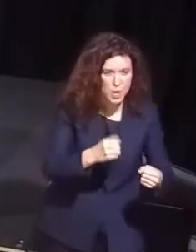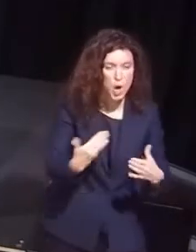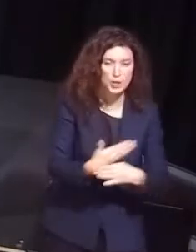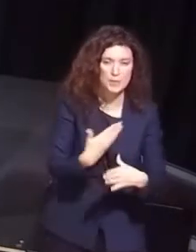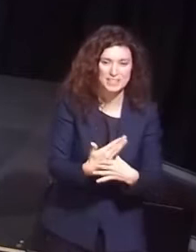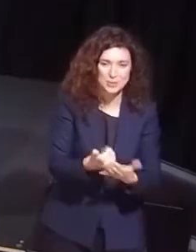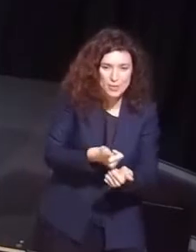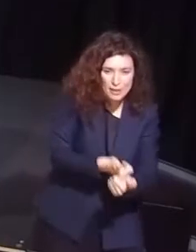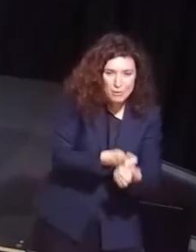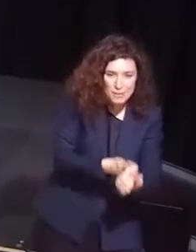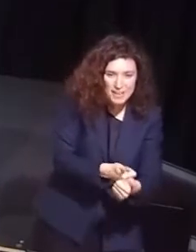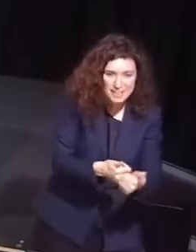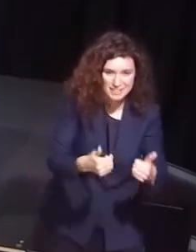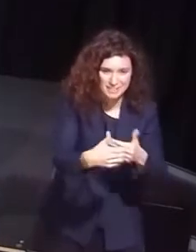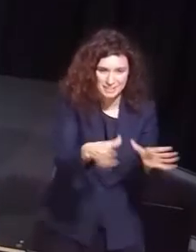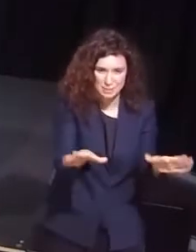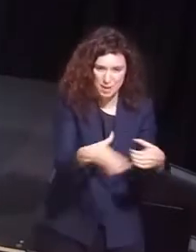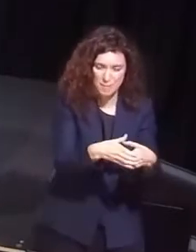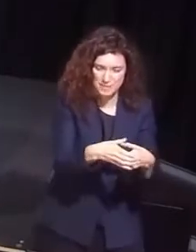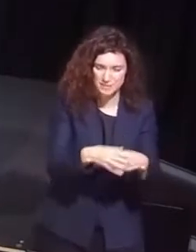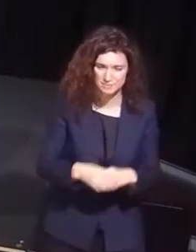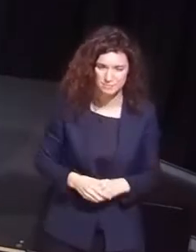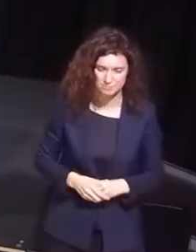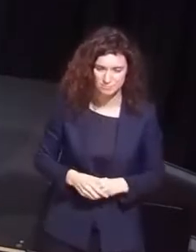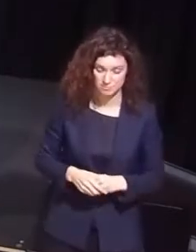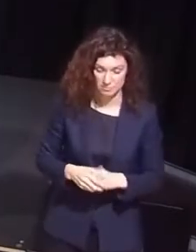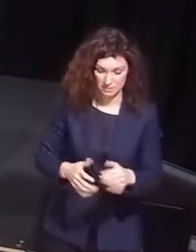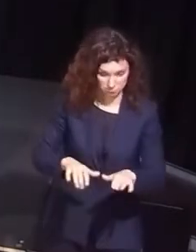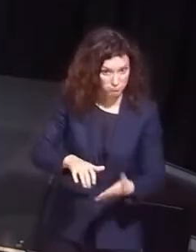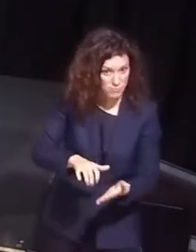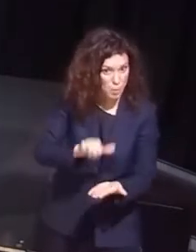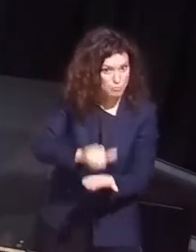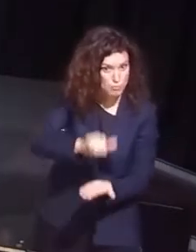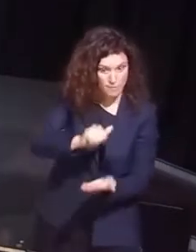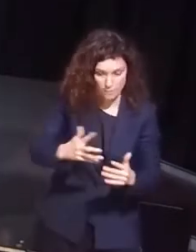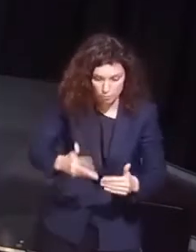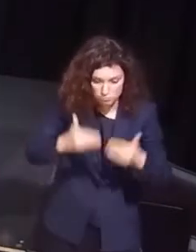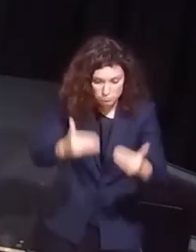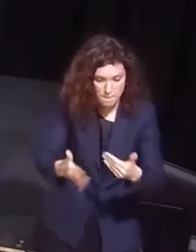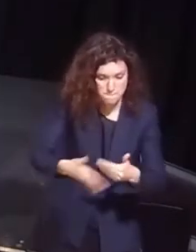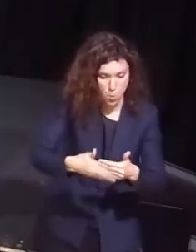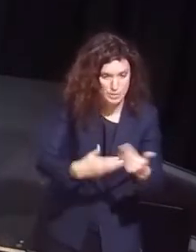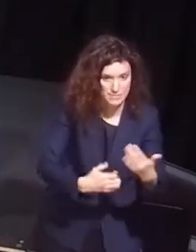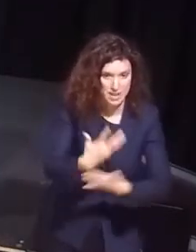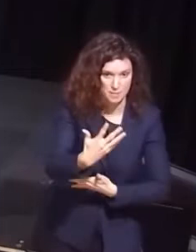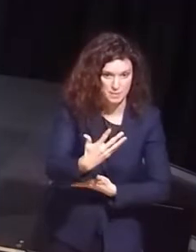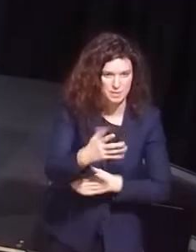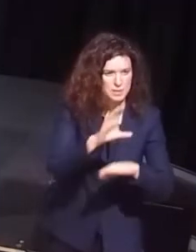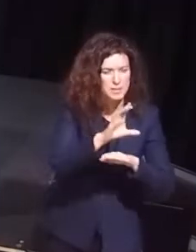his vital approval for further development was given. Funding was found from the Polio Research Fund